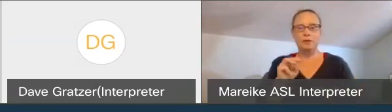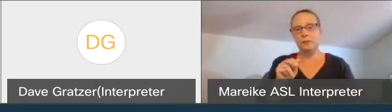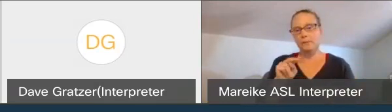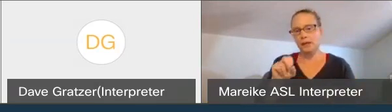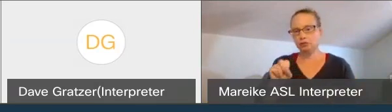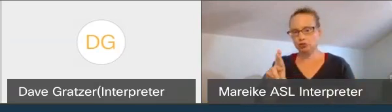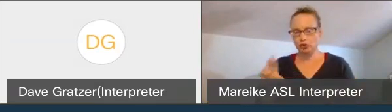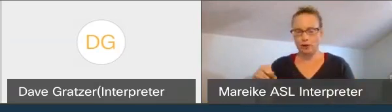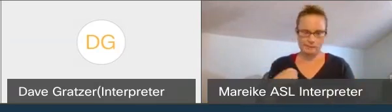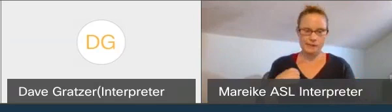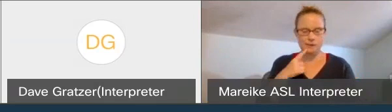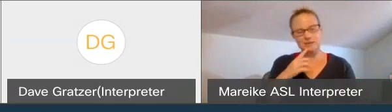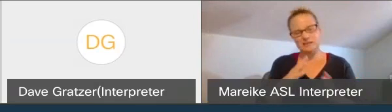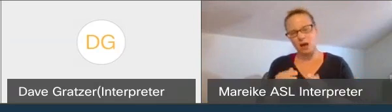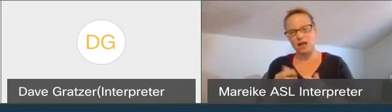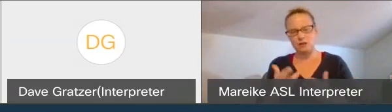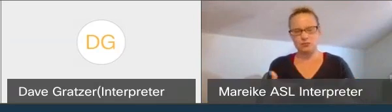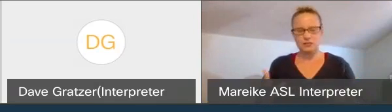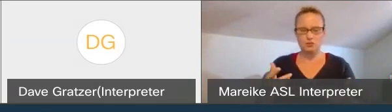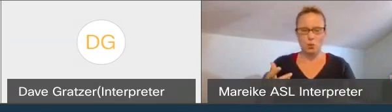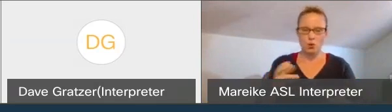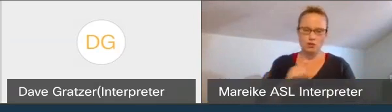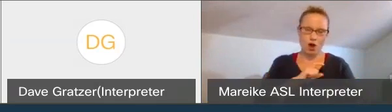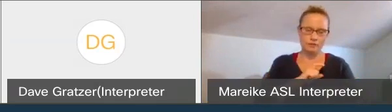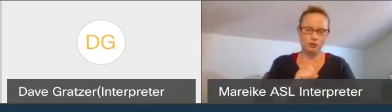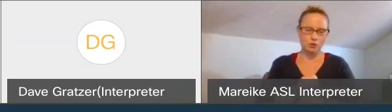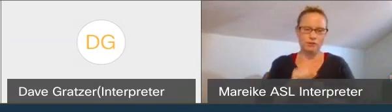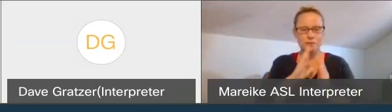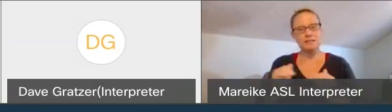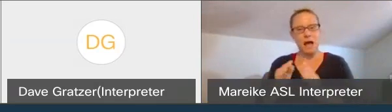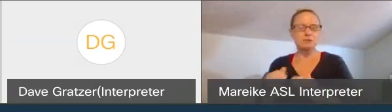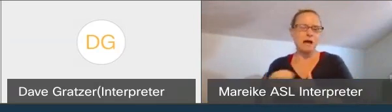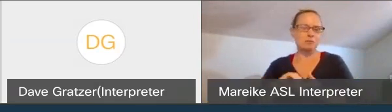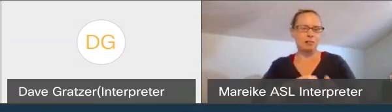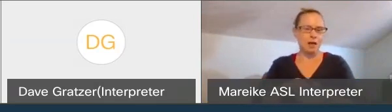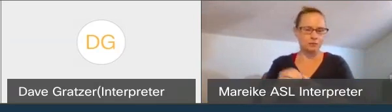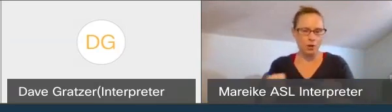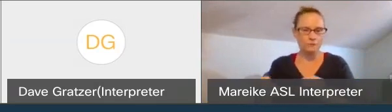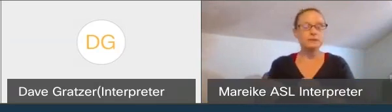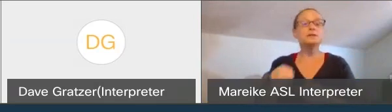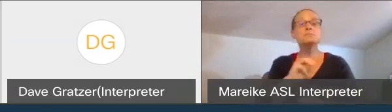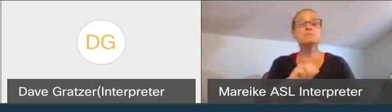Uh, we're the downtown resource officers working out of the Downtown Billings Alliance office. And MAAP was originally created by officers